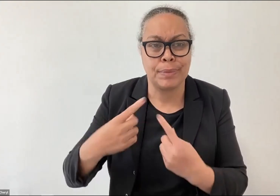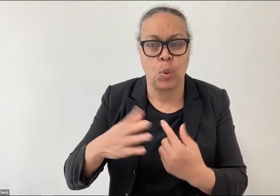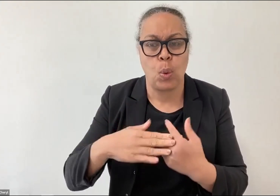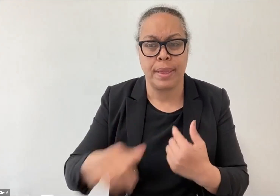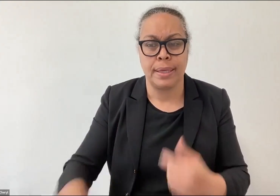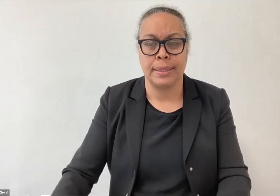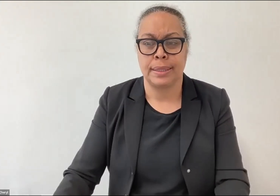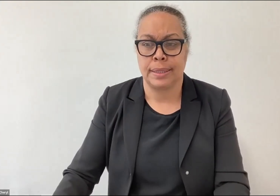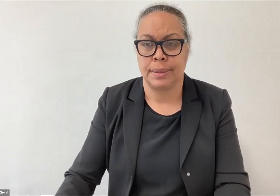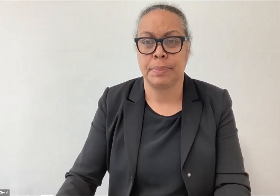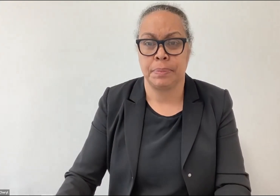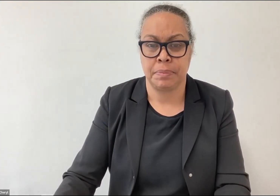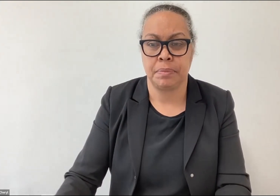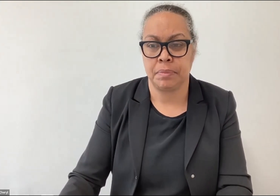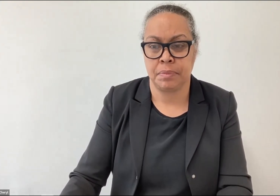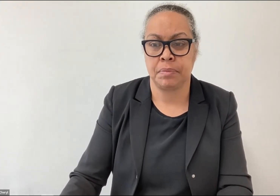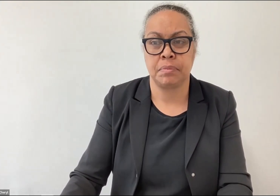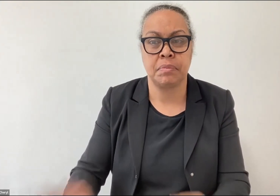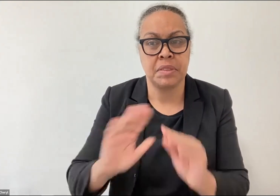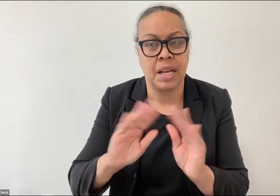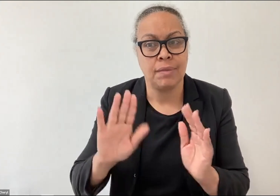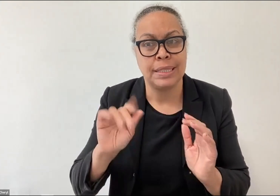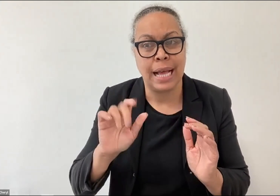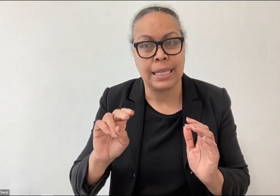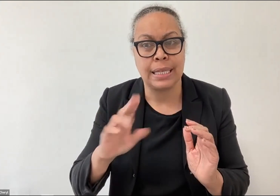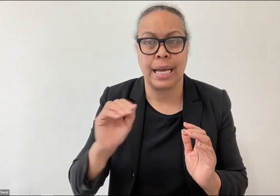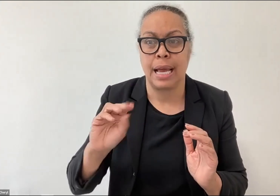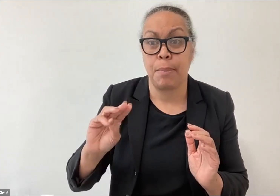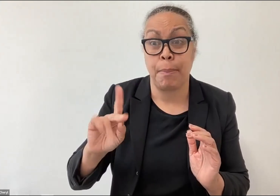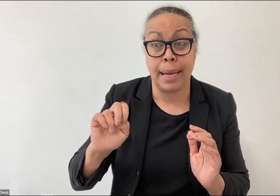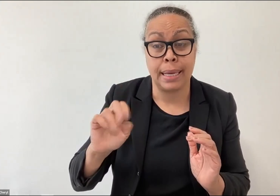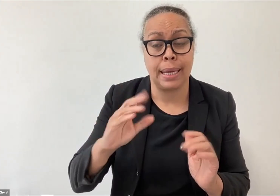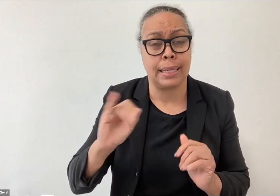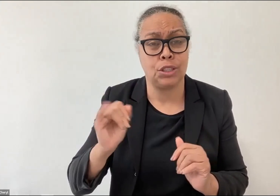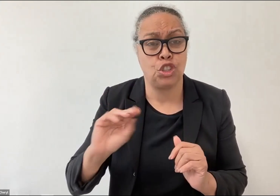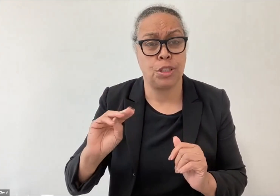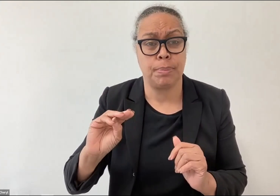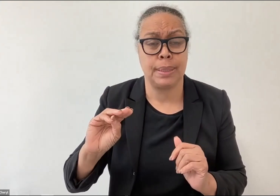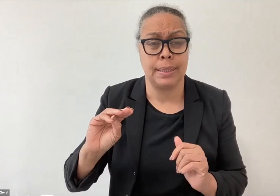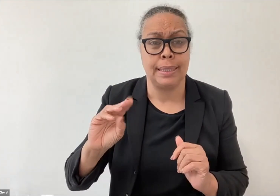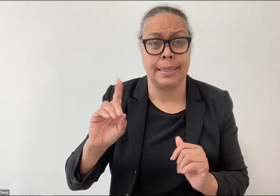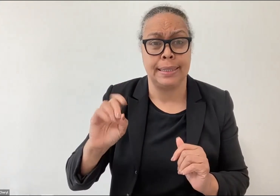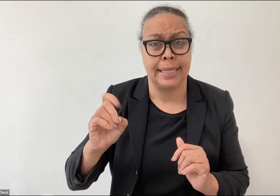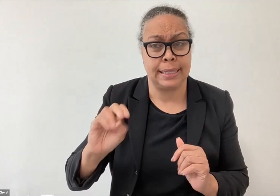And obviously Alan and Mike, who and Jim Dixon? Who?